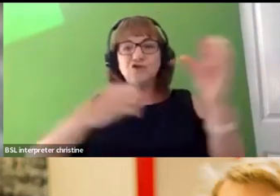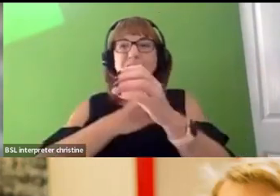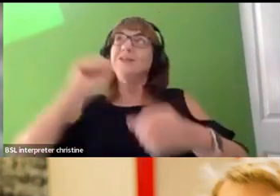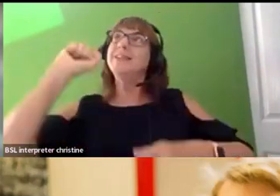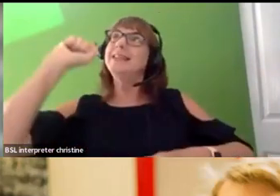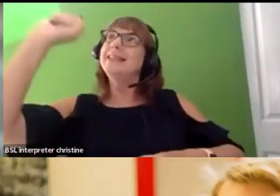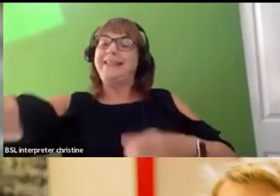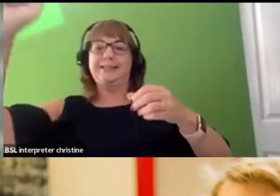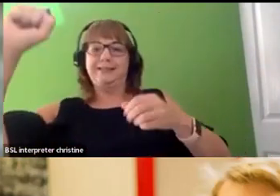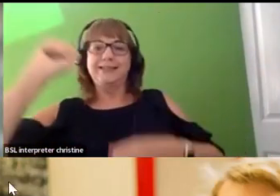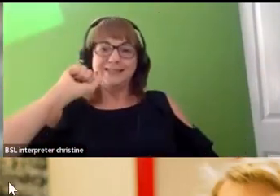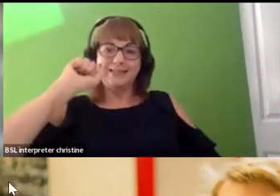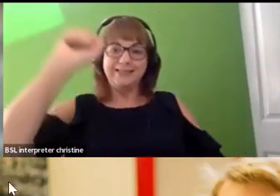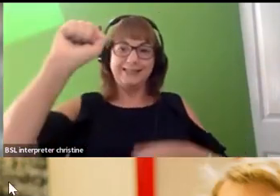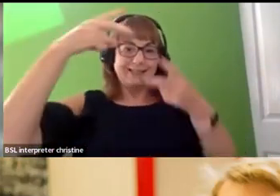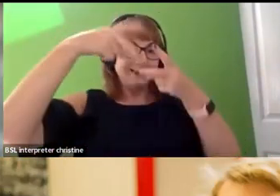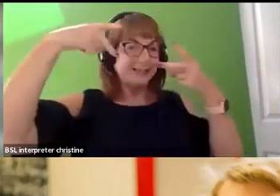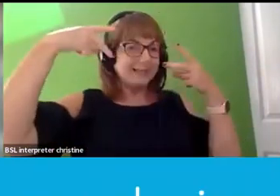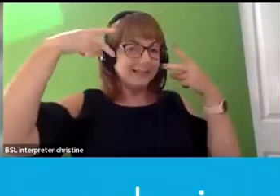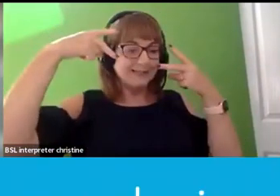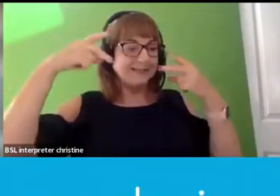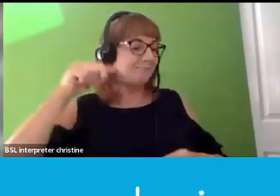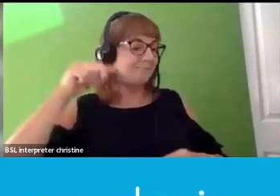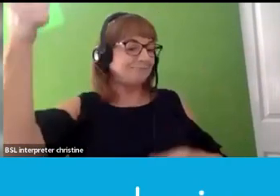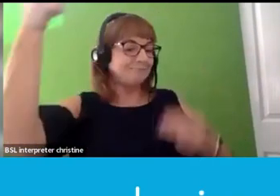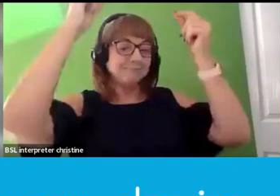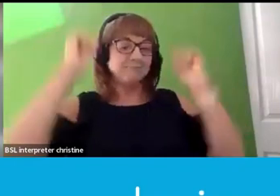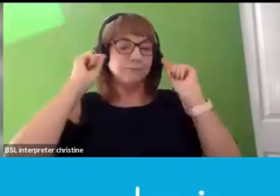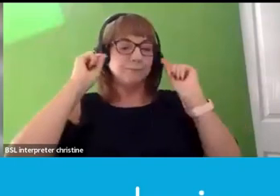sensory processing can really help us with that, and help us be able to understand